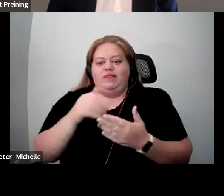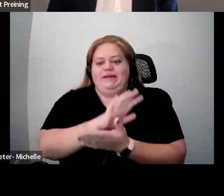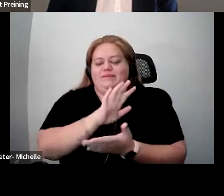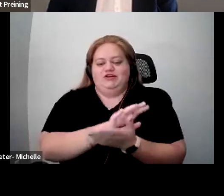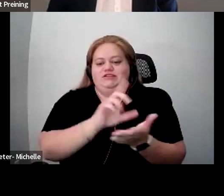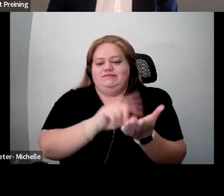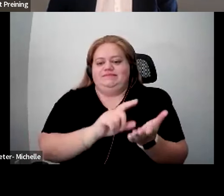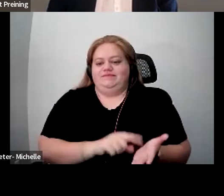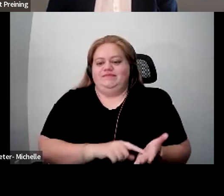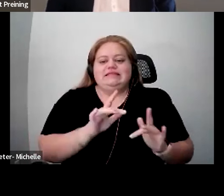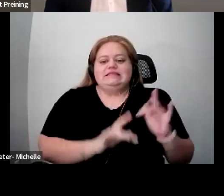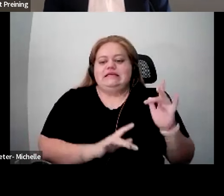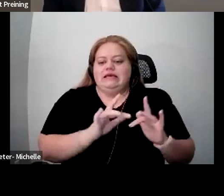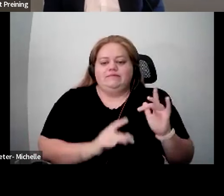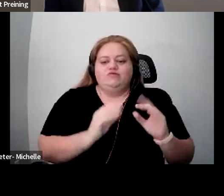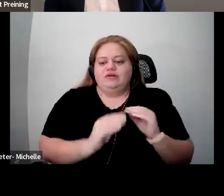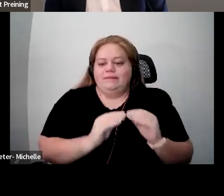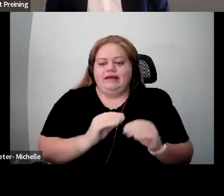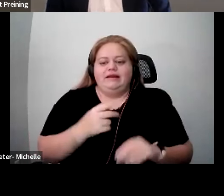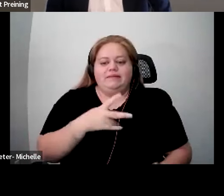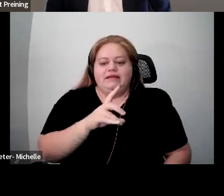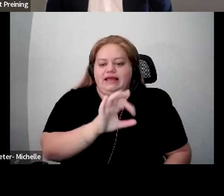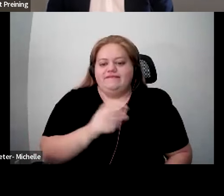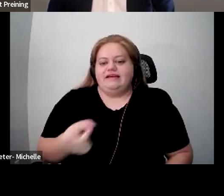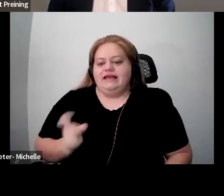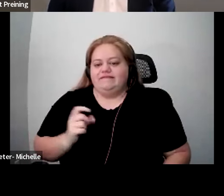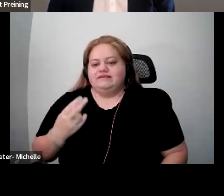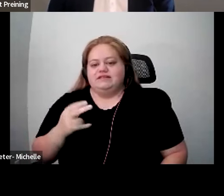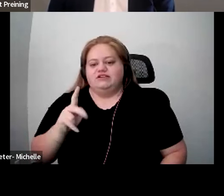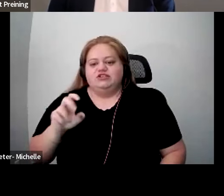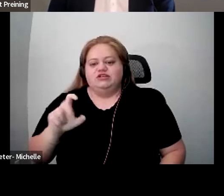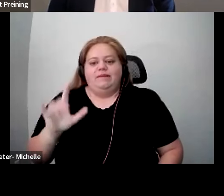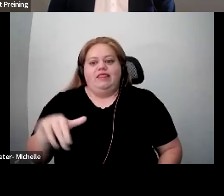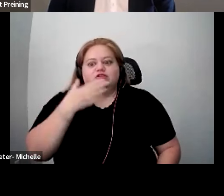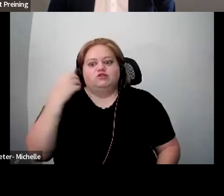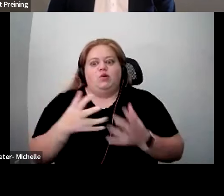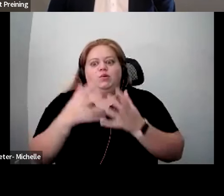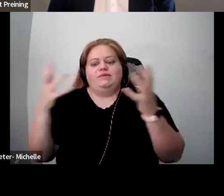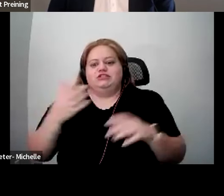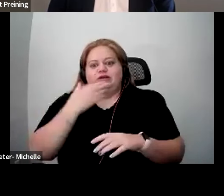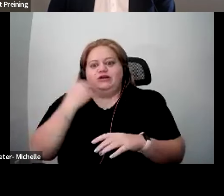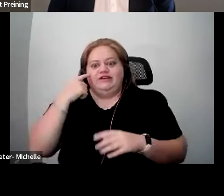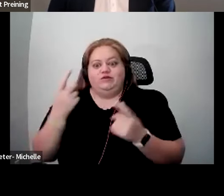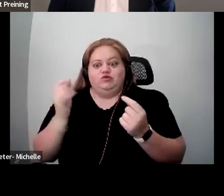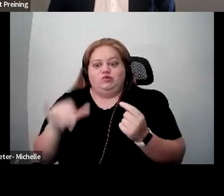Skip remediating PDF. Give us HTML. That is what we want. If you can do that, you'll have real impact.